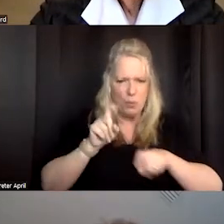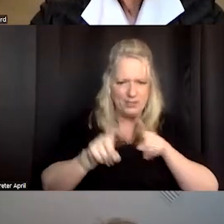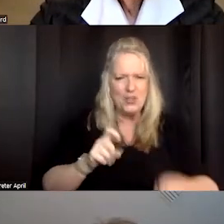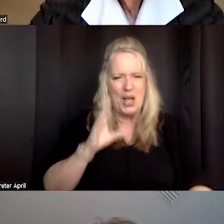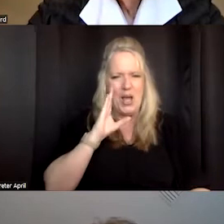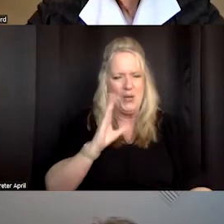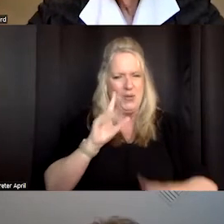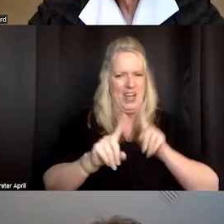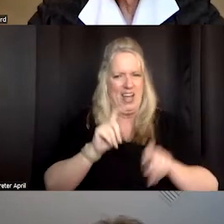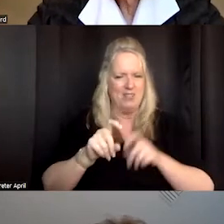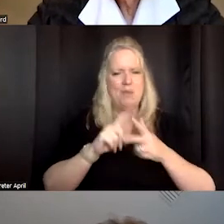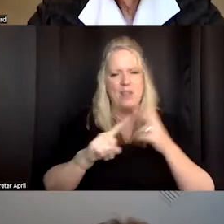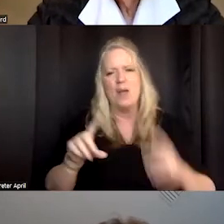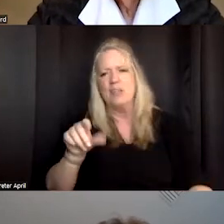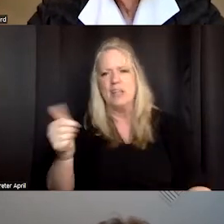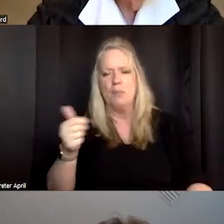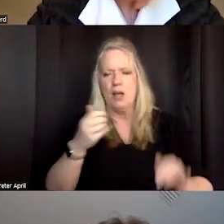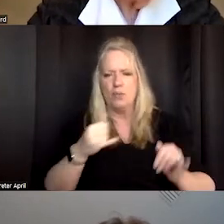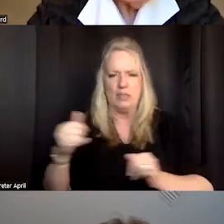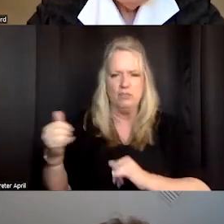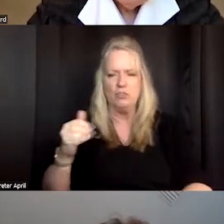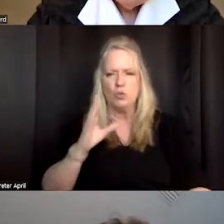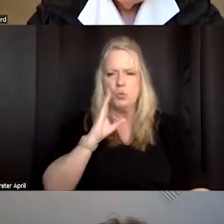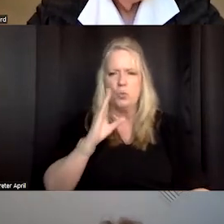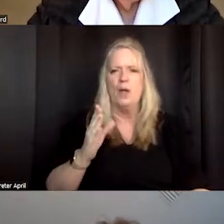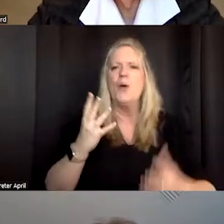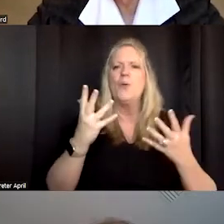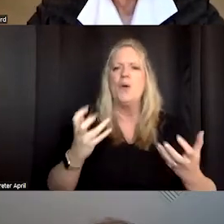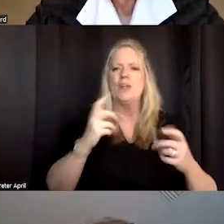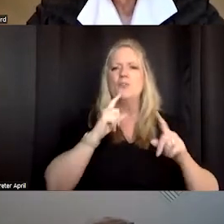WE HAVE A COUPLE INDIVIDUALS THAT WOULD LIKE TO RESPOND TO YOUR PRESENTATION.